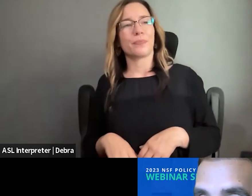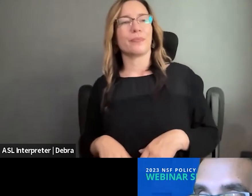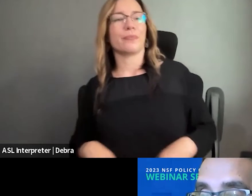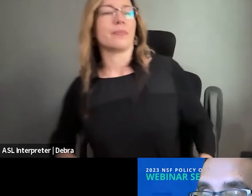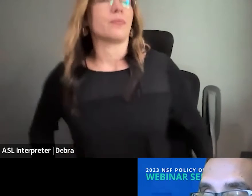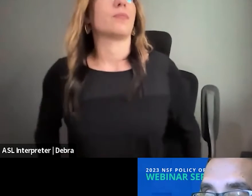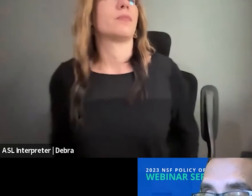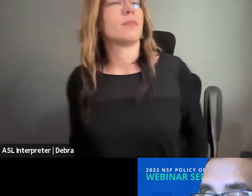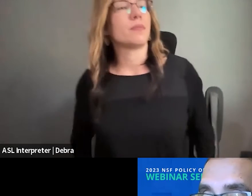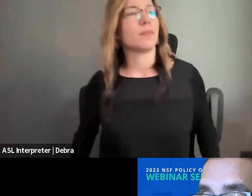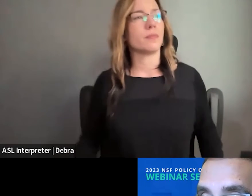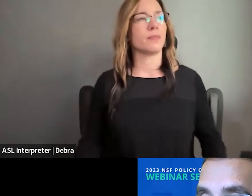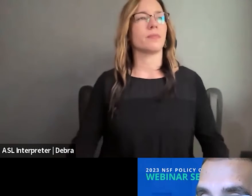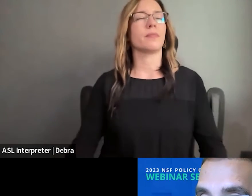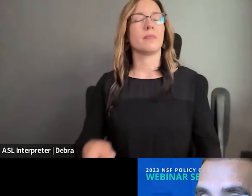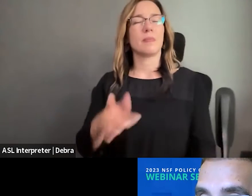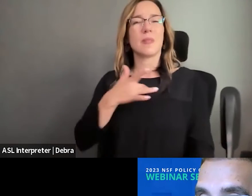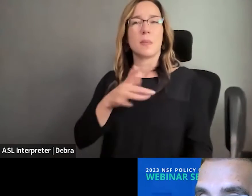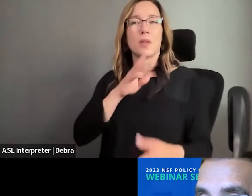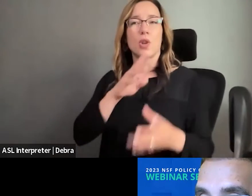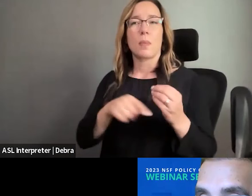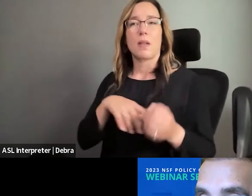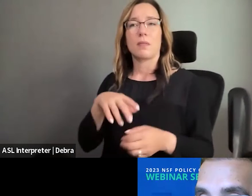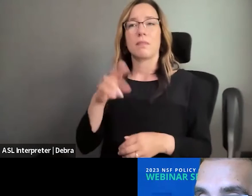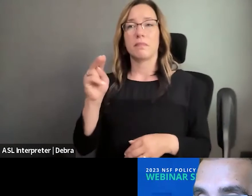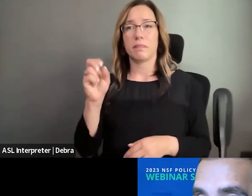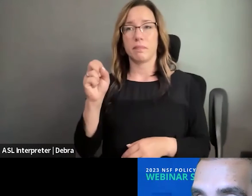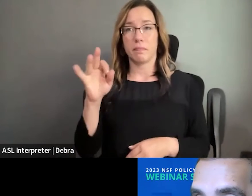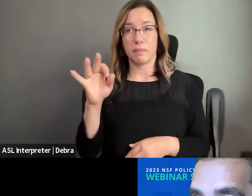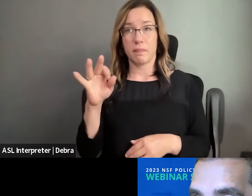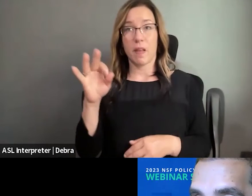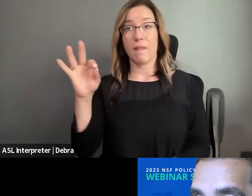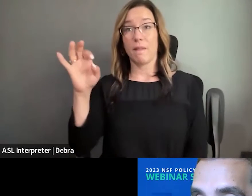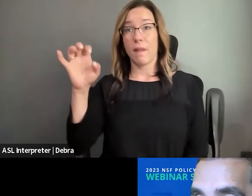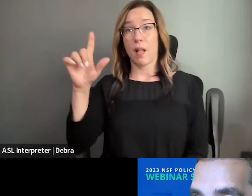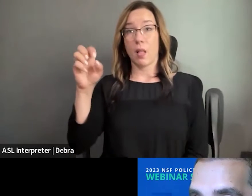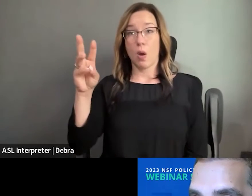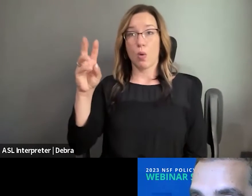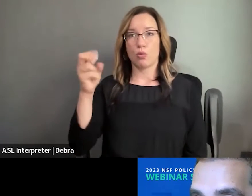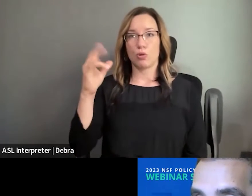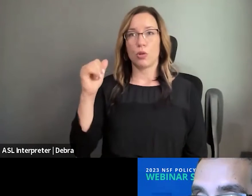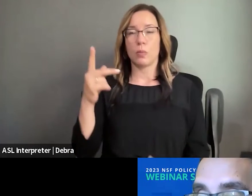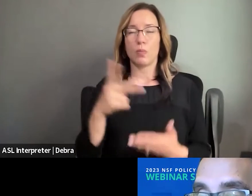are our NSF fellowship programs, which by statute are dedicated to US citizens,